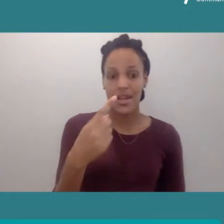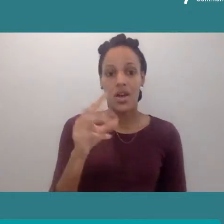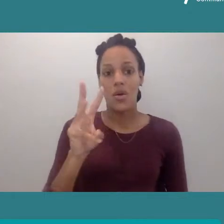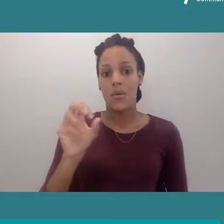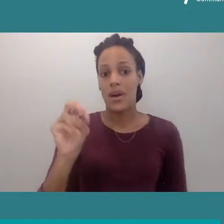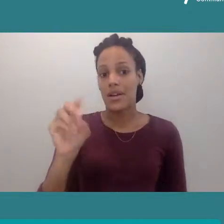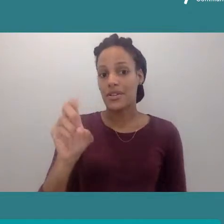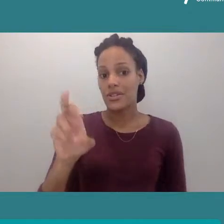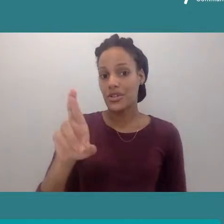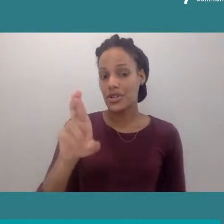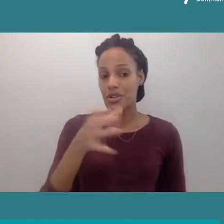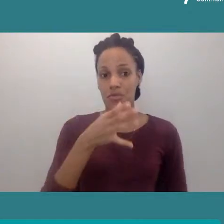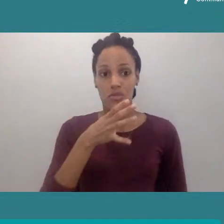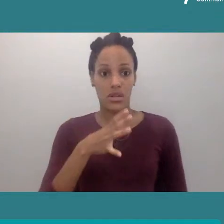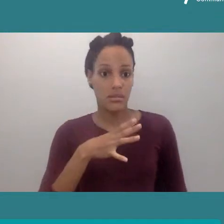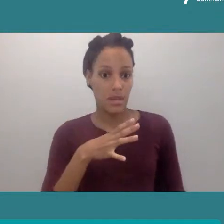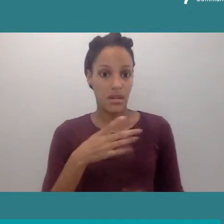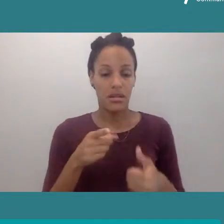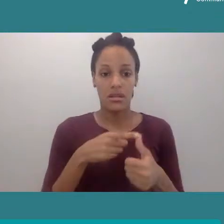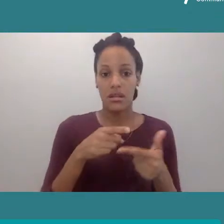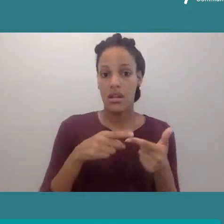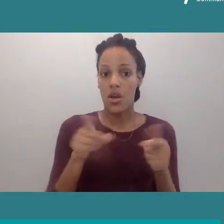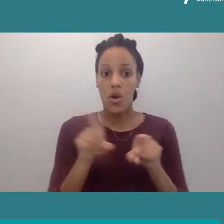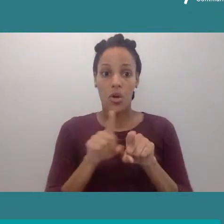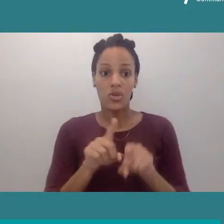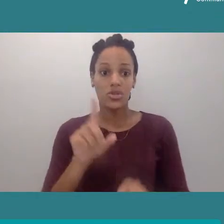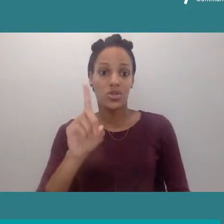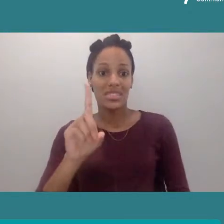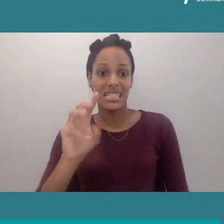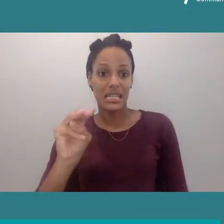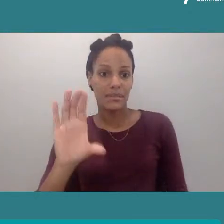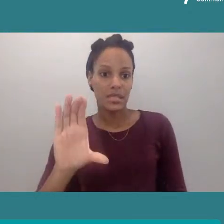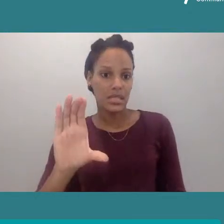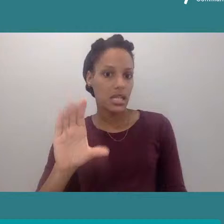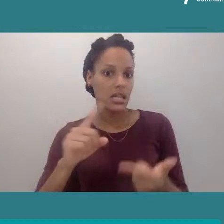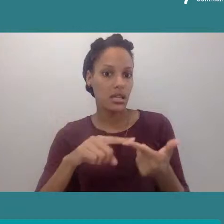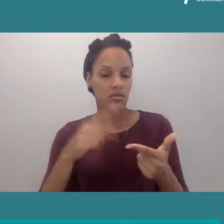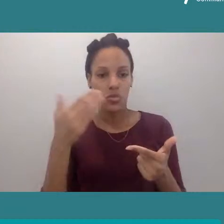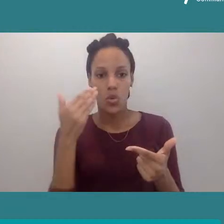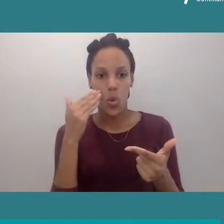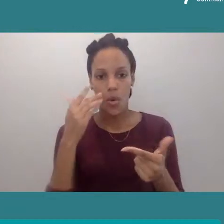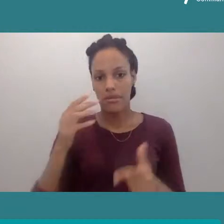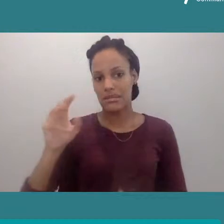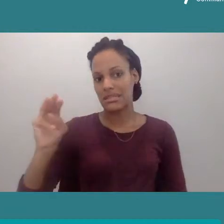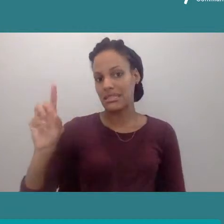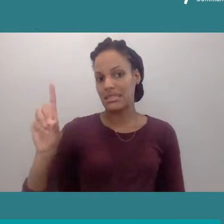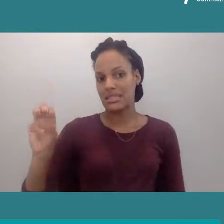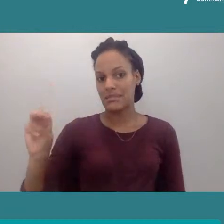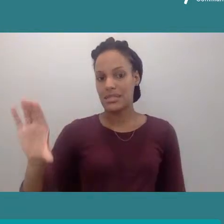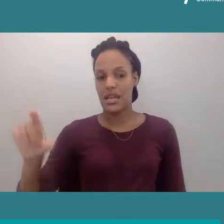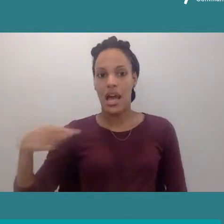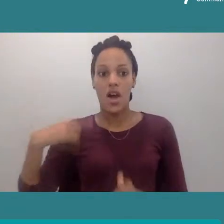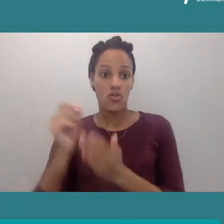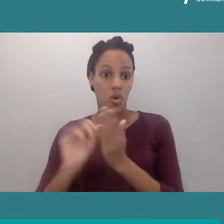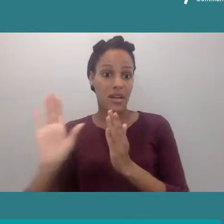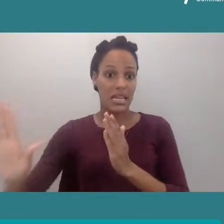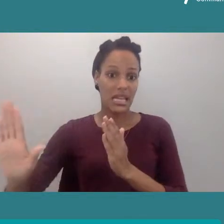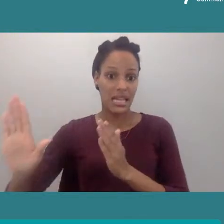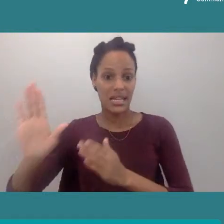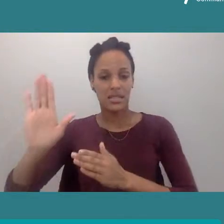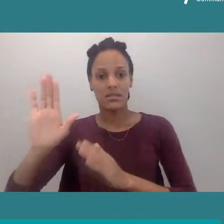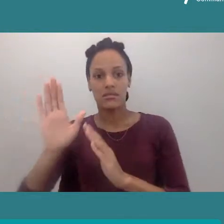I wrote DMC from Run DMC, I wrote his graphic novel which should be coming out hopefully